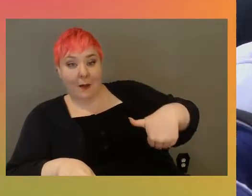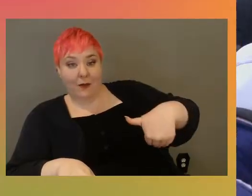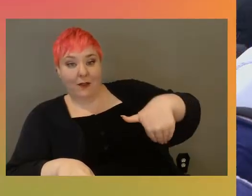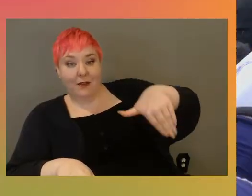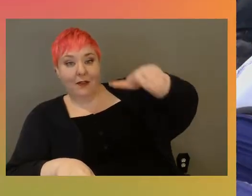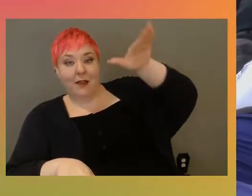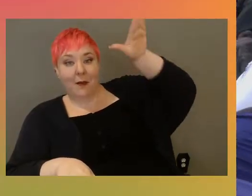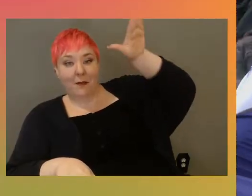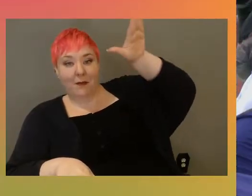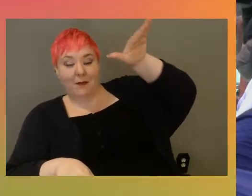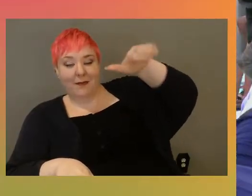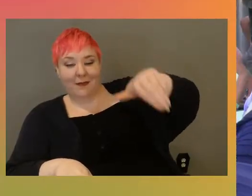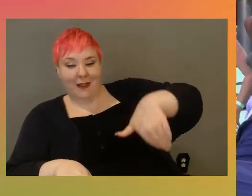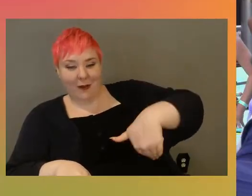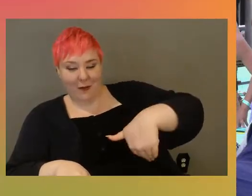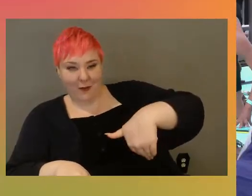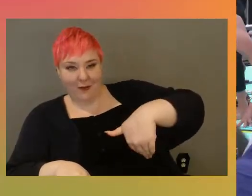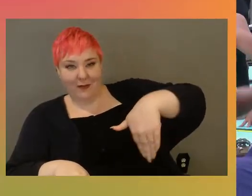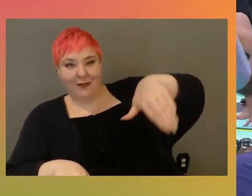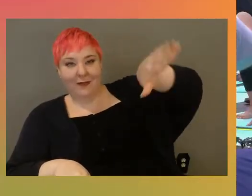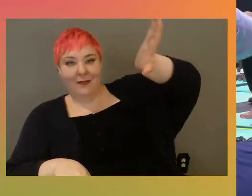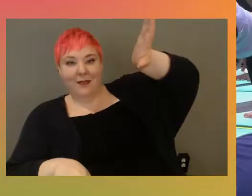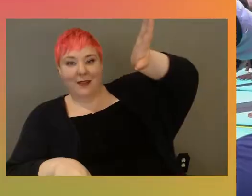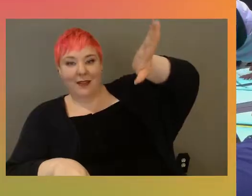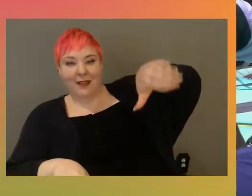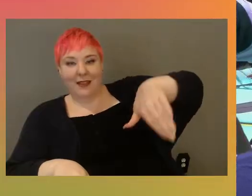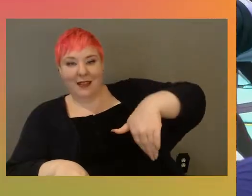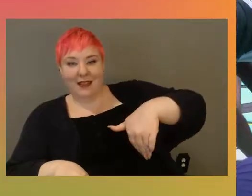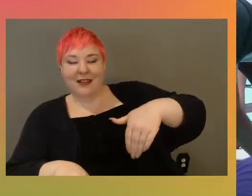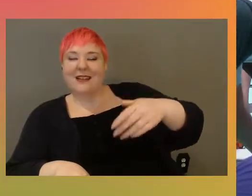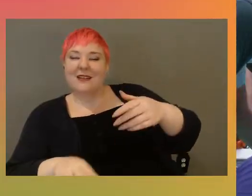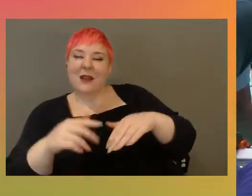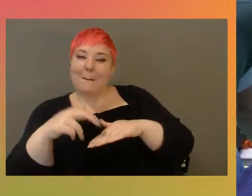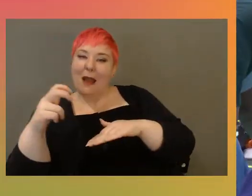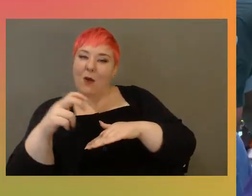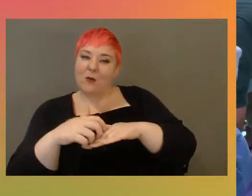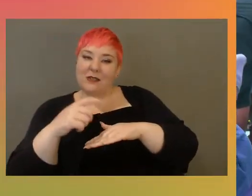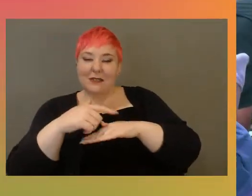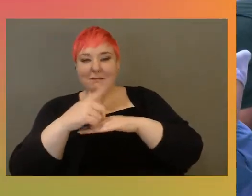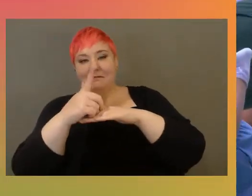LIFT YOUR LEFT LEG INTO THE AIR, AND THEN TAP YOUR LEFT TOES BACK TO THE MAT.